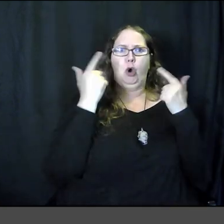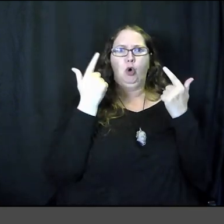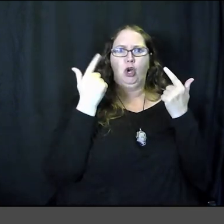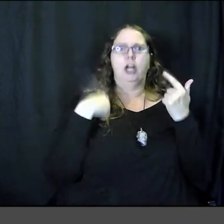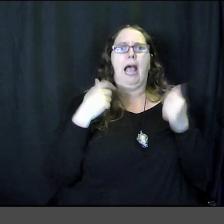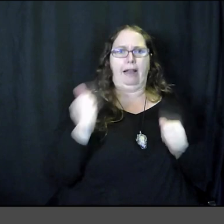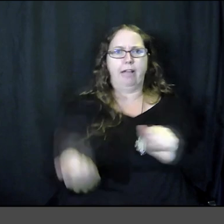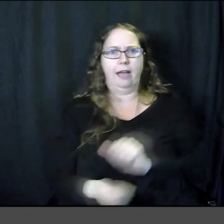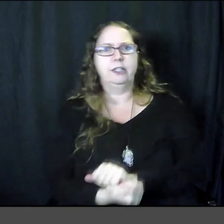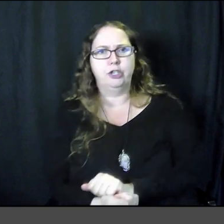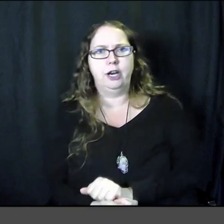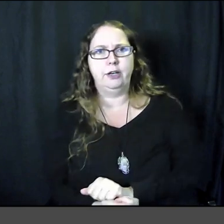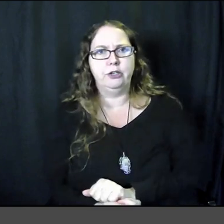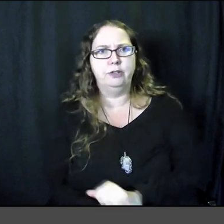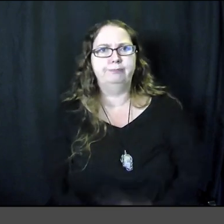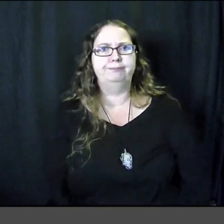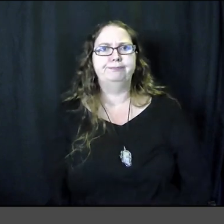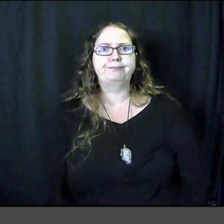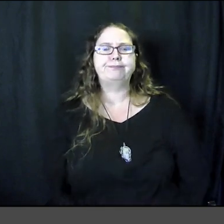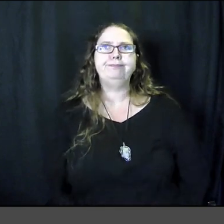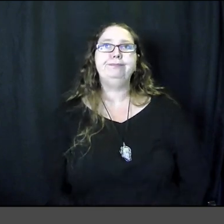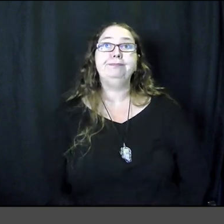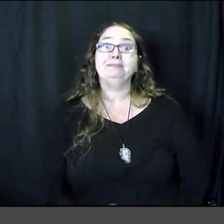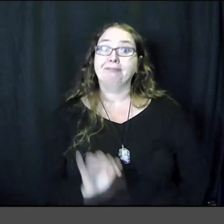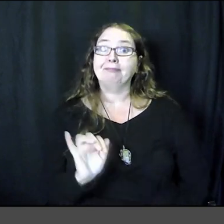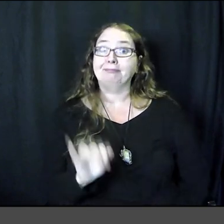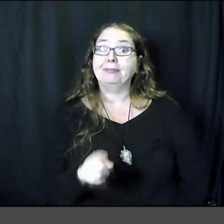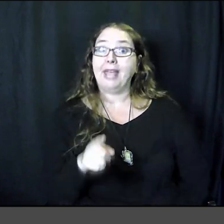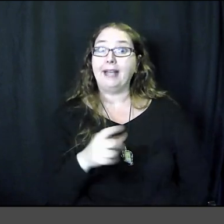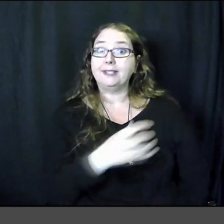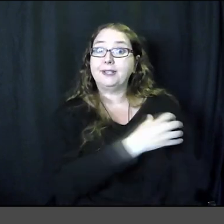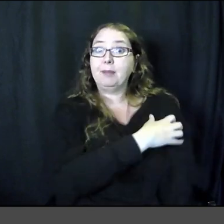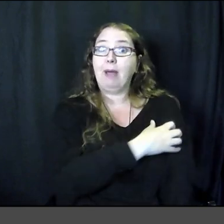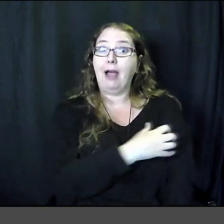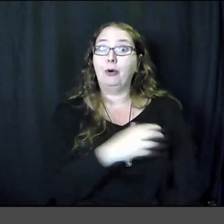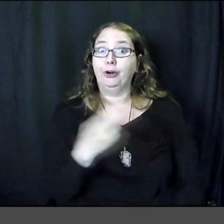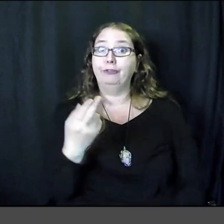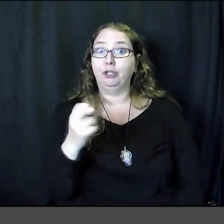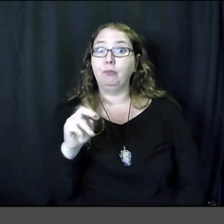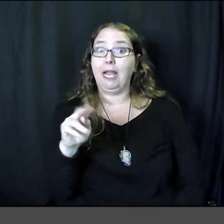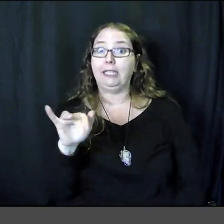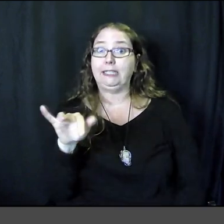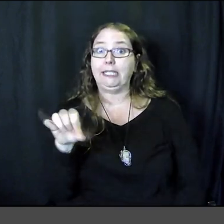AND THAT'S THAT'S THE POWER OF THE HUMANITIES.